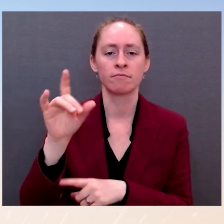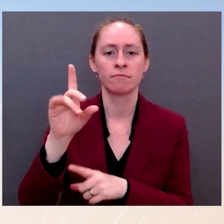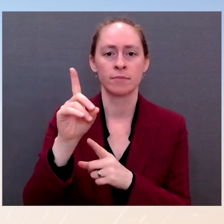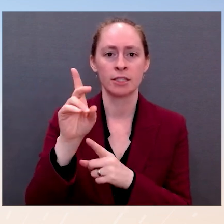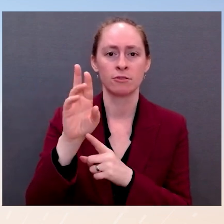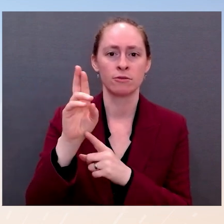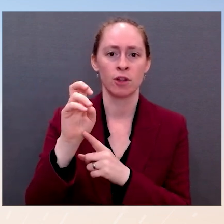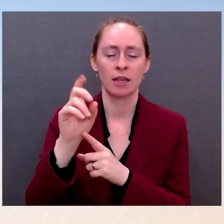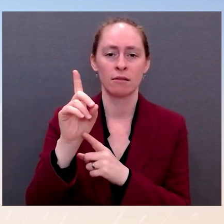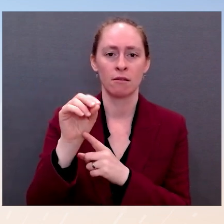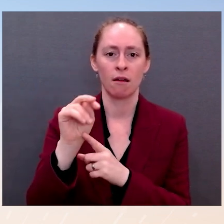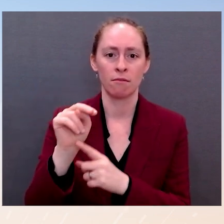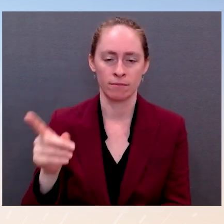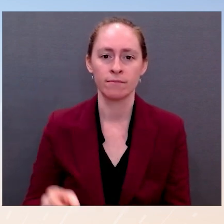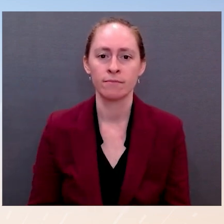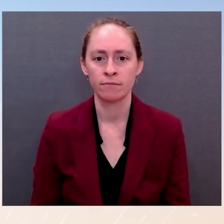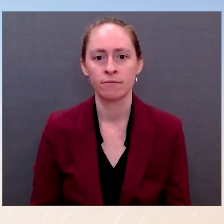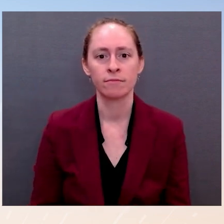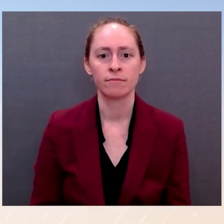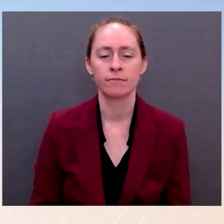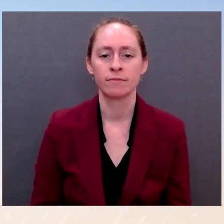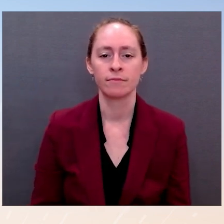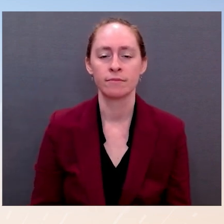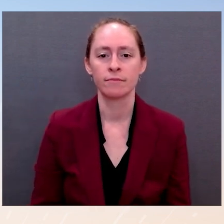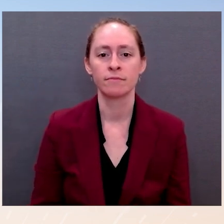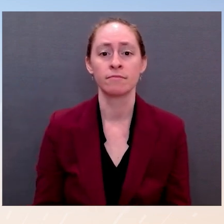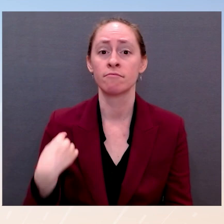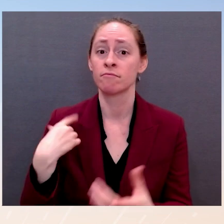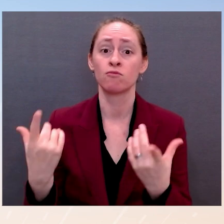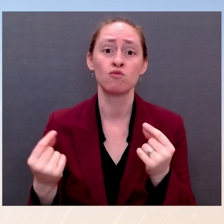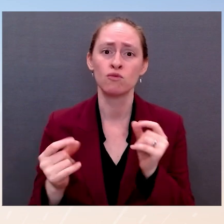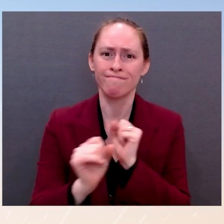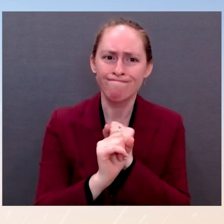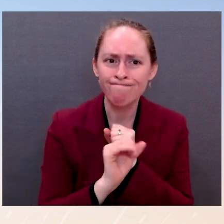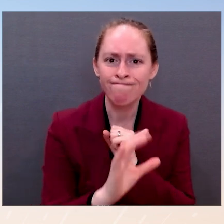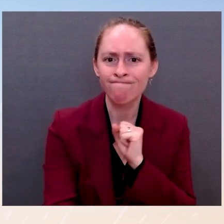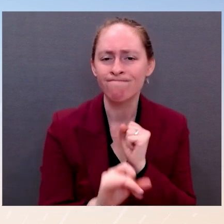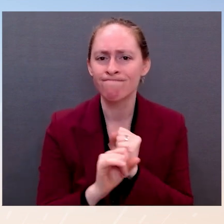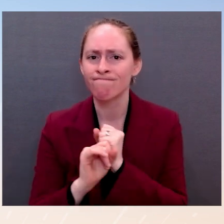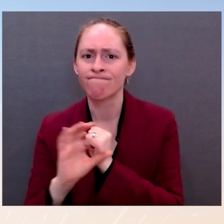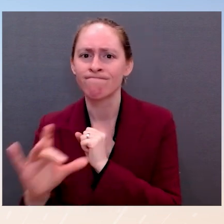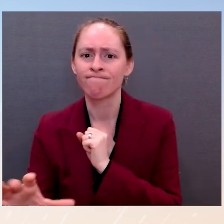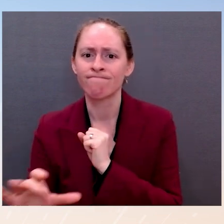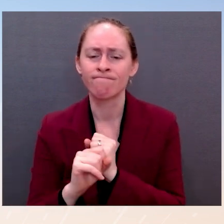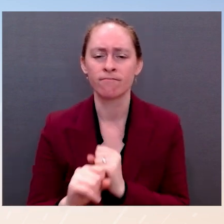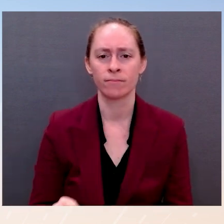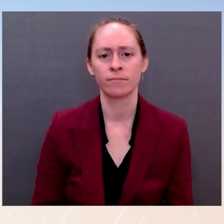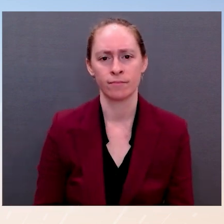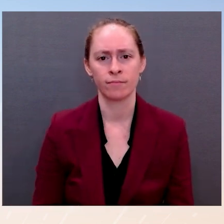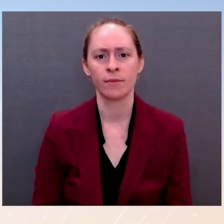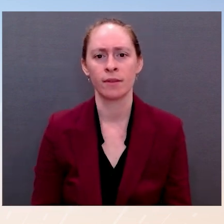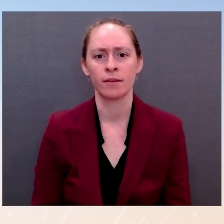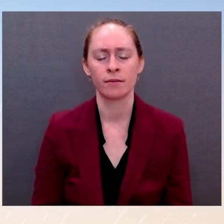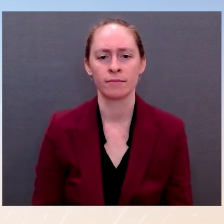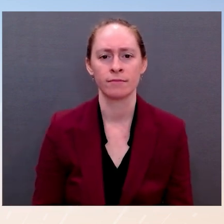we started a campaign, a start, strong campaign, and that is to raise the awareness